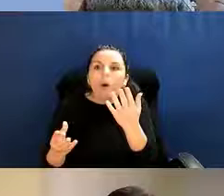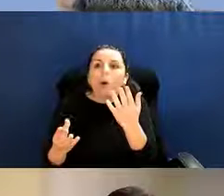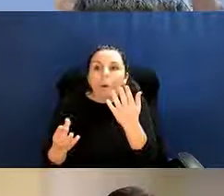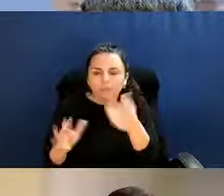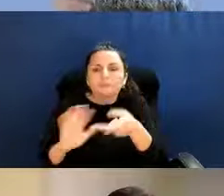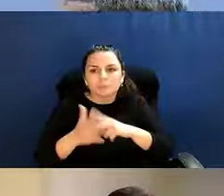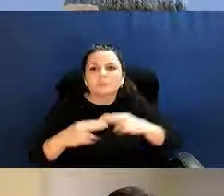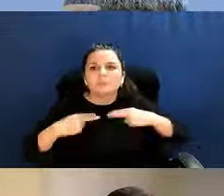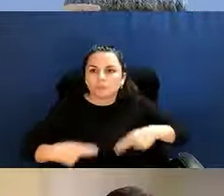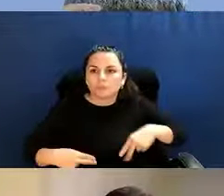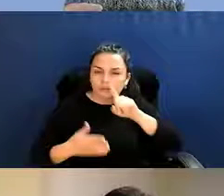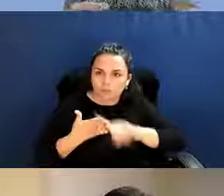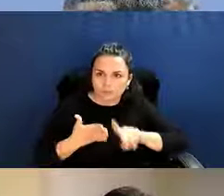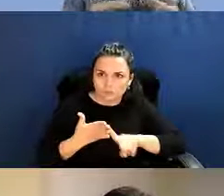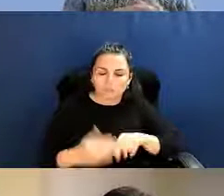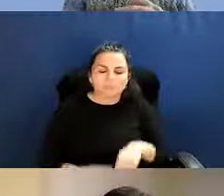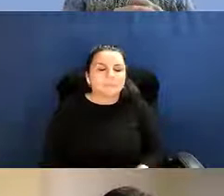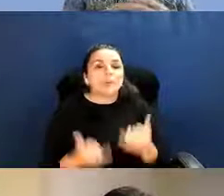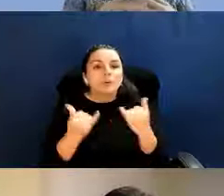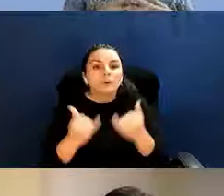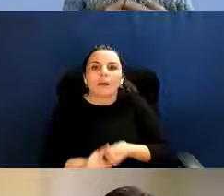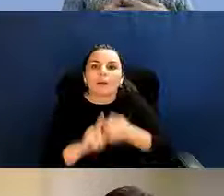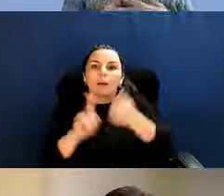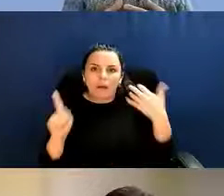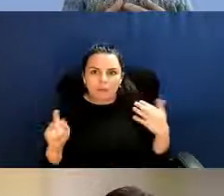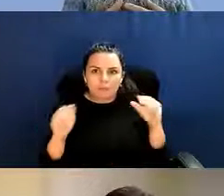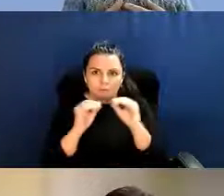Let me just say a little bit more. So if you are a researcher,